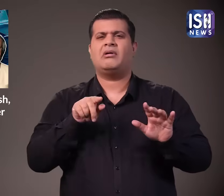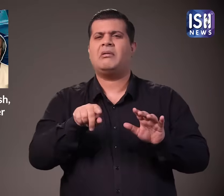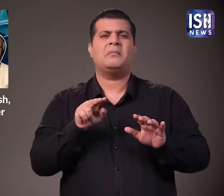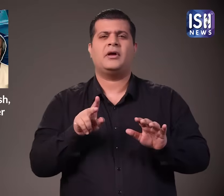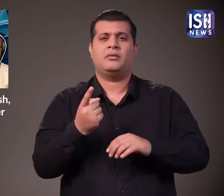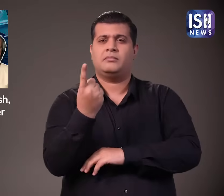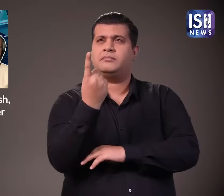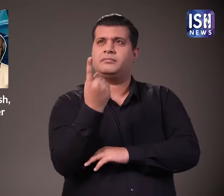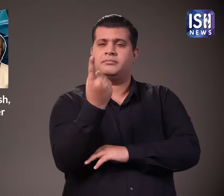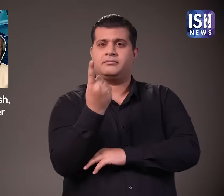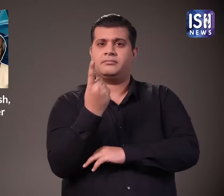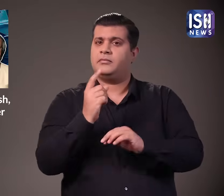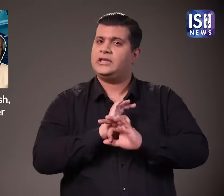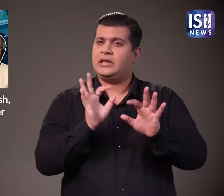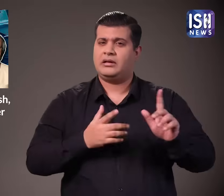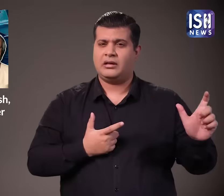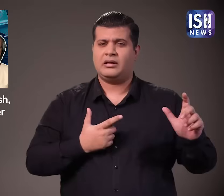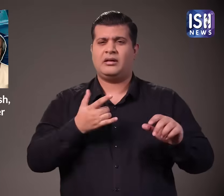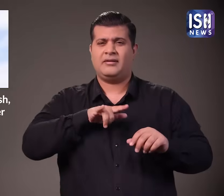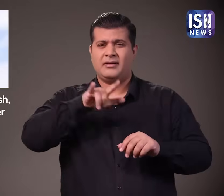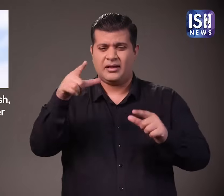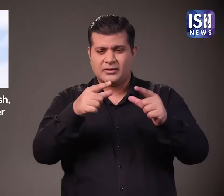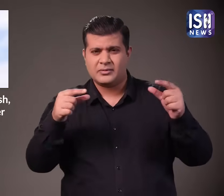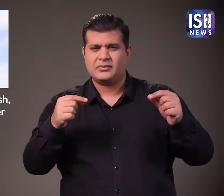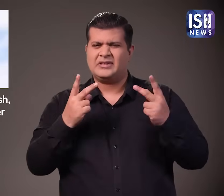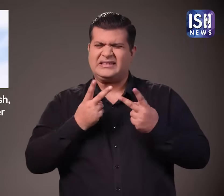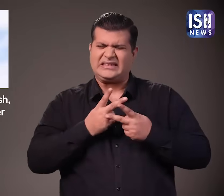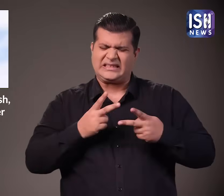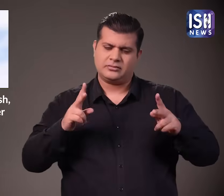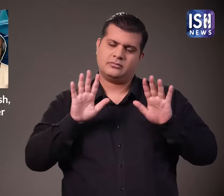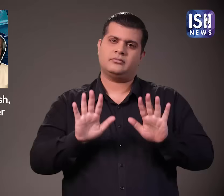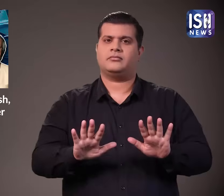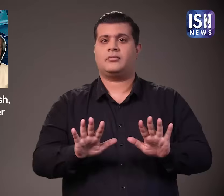This means missiles, fighter jets, and all other ammunition are on standby.